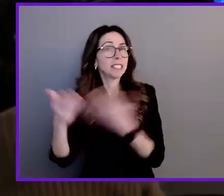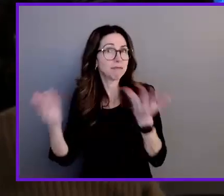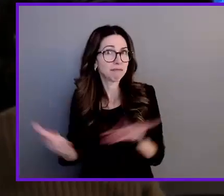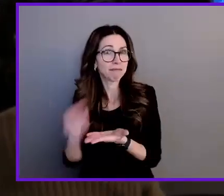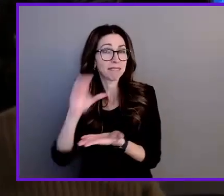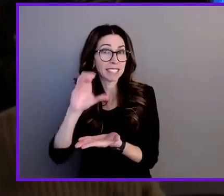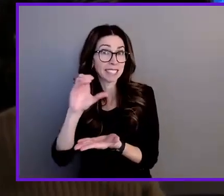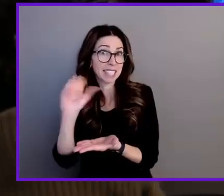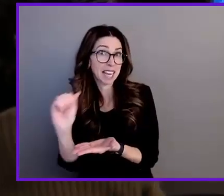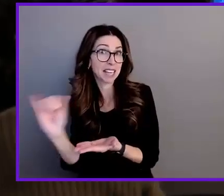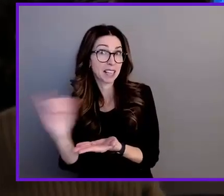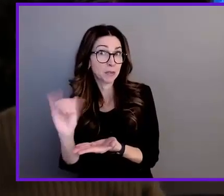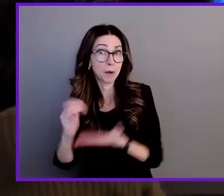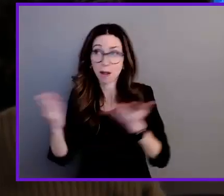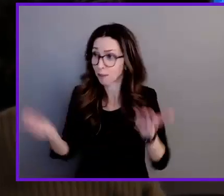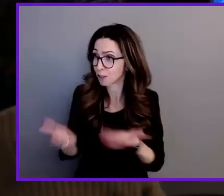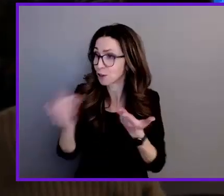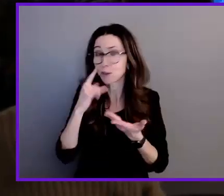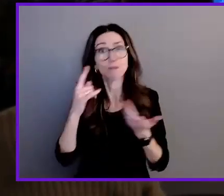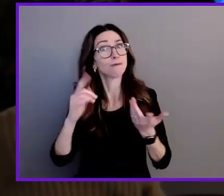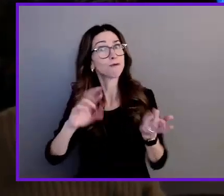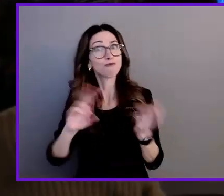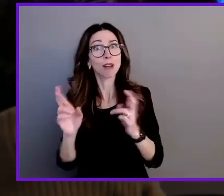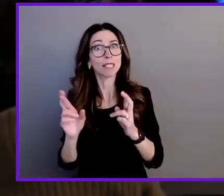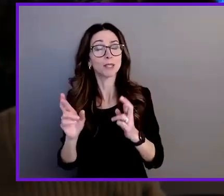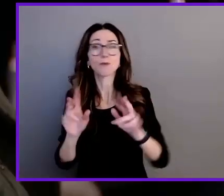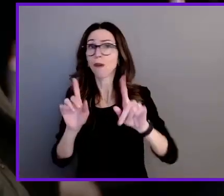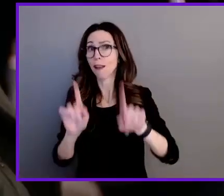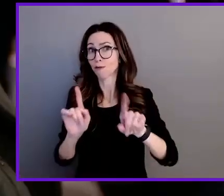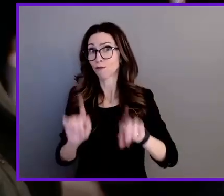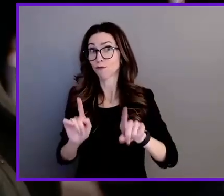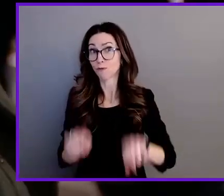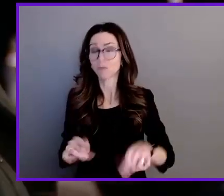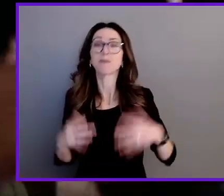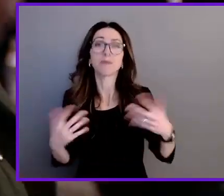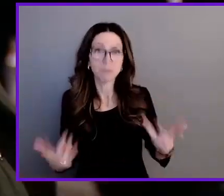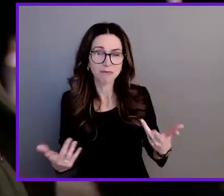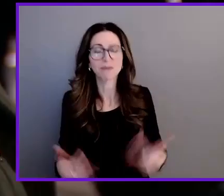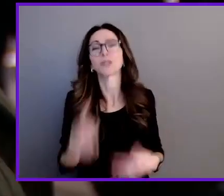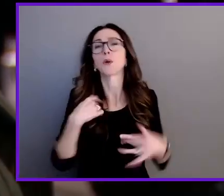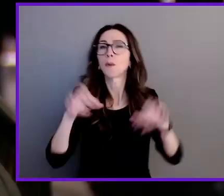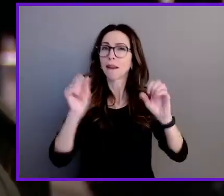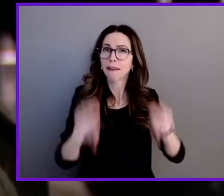your hand if you have a question and we will come to you with a microphone. For those of you online,